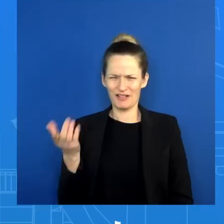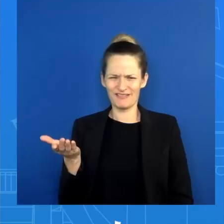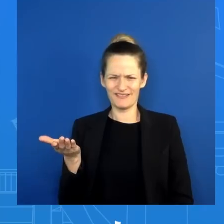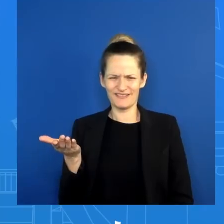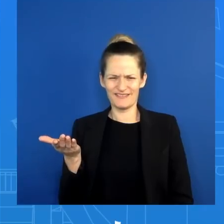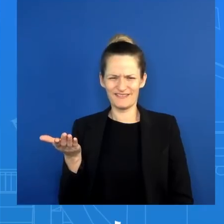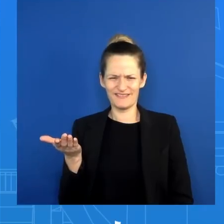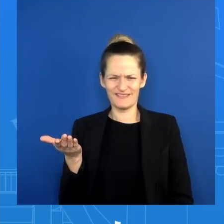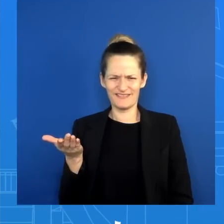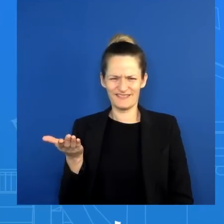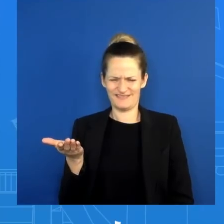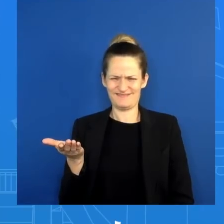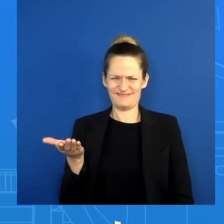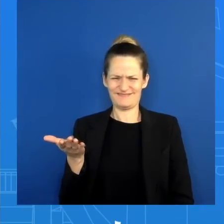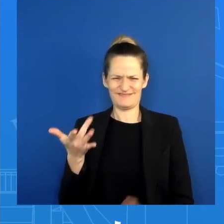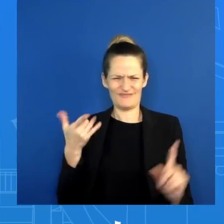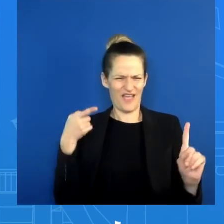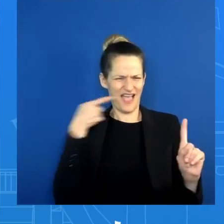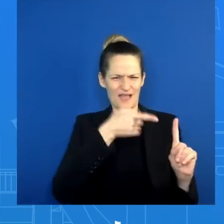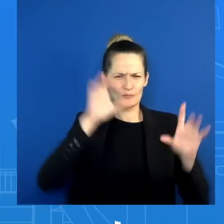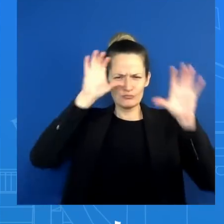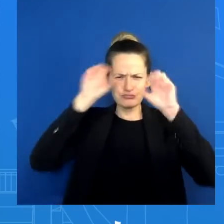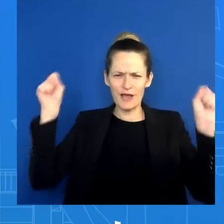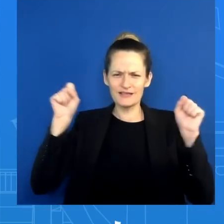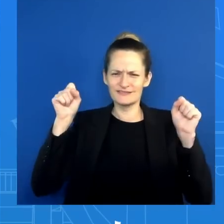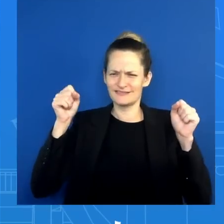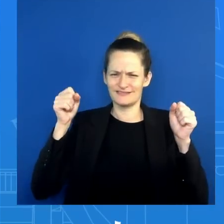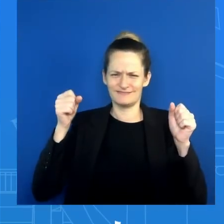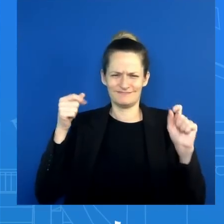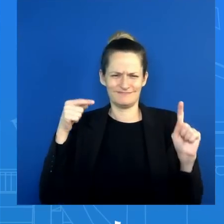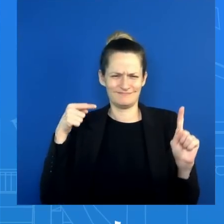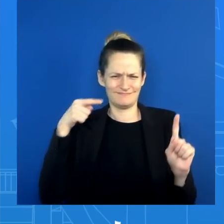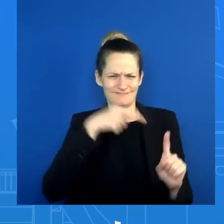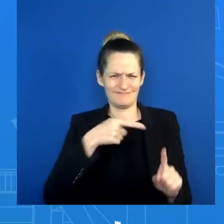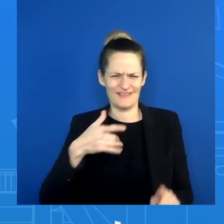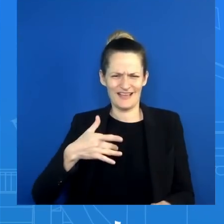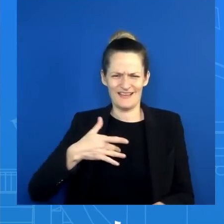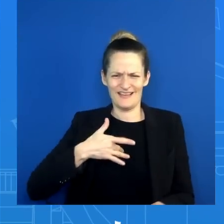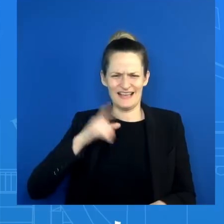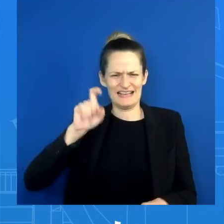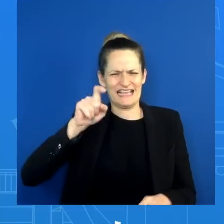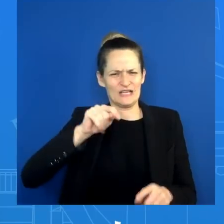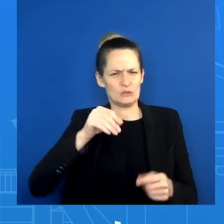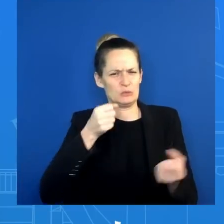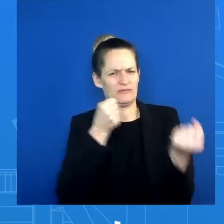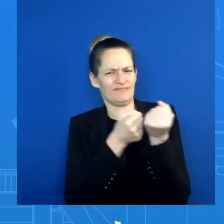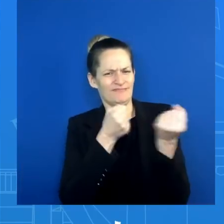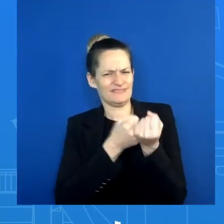trying to shore up going into November and in second wave in the past administration.